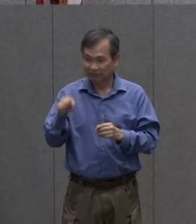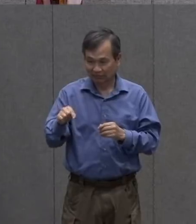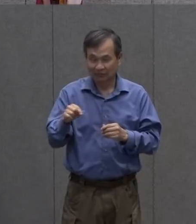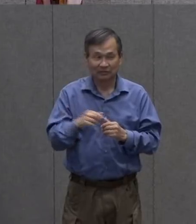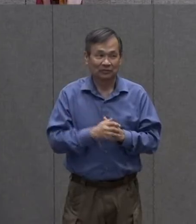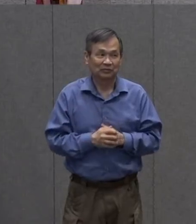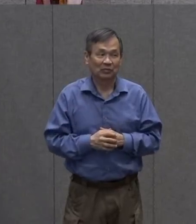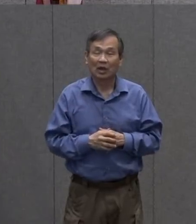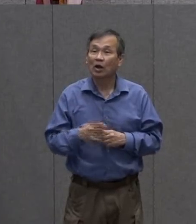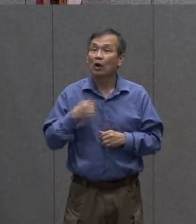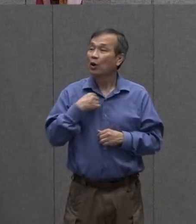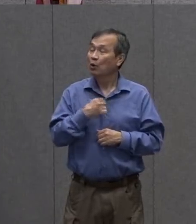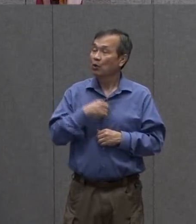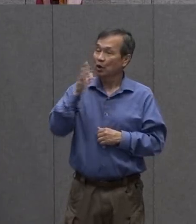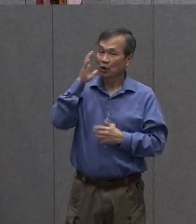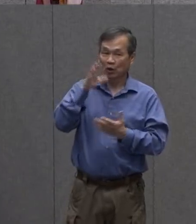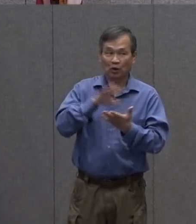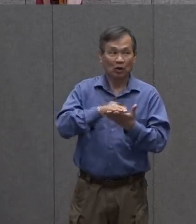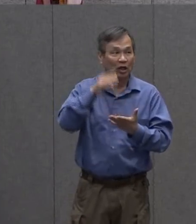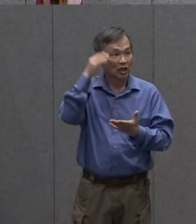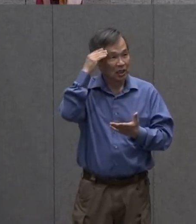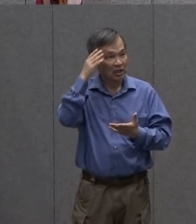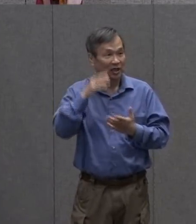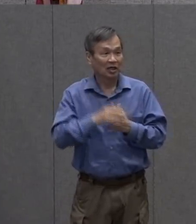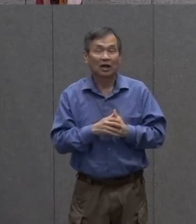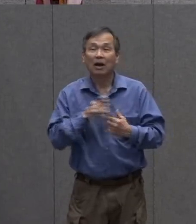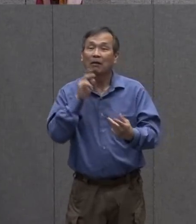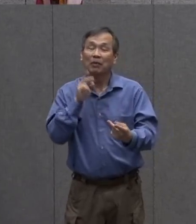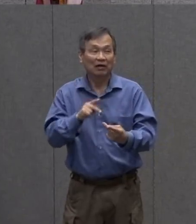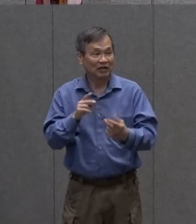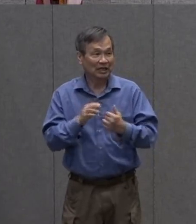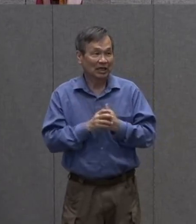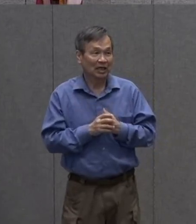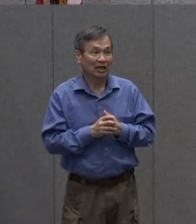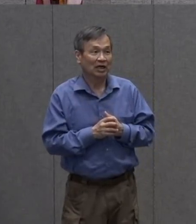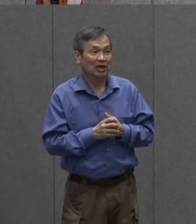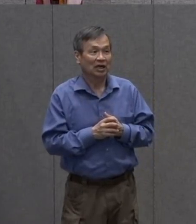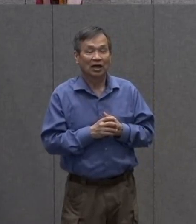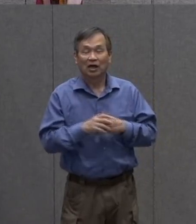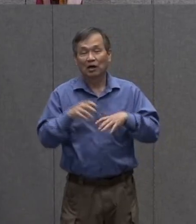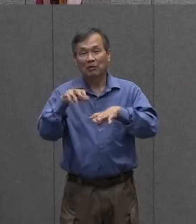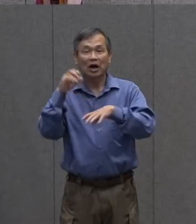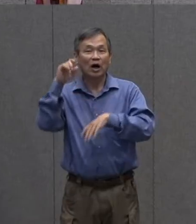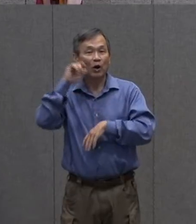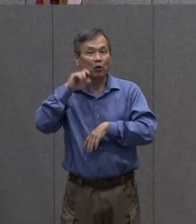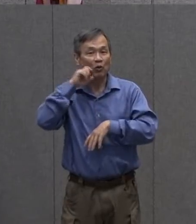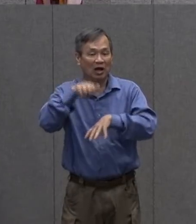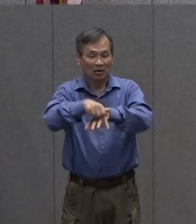And we are going to learn about, oh this is so perfect, we're going to learn about rubber gloves. Awesome.